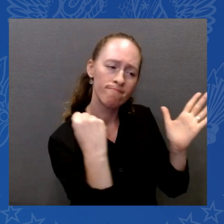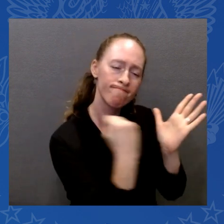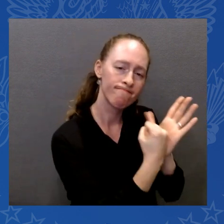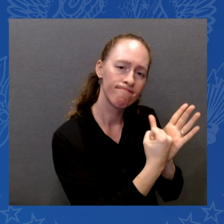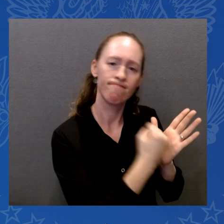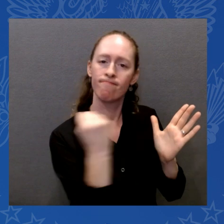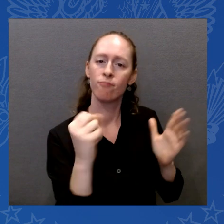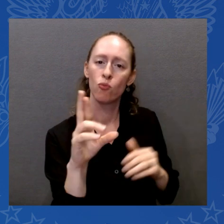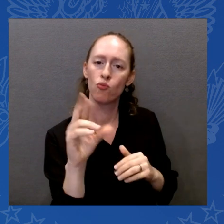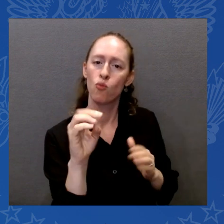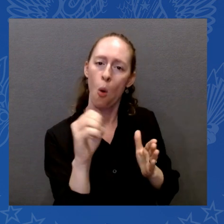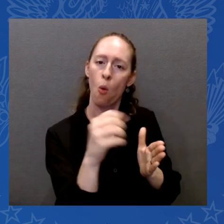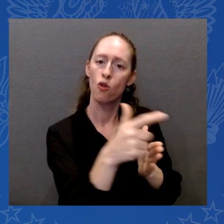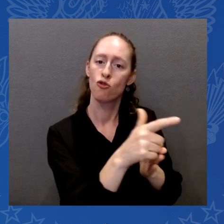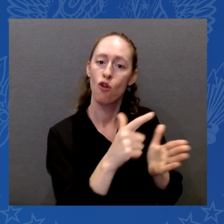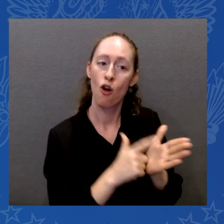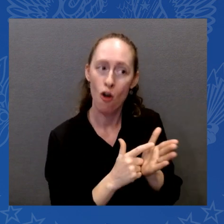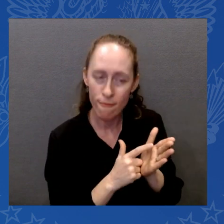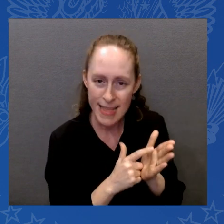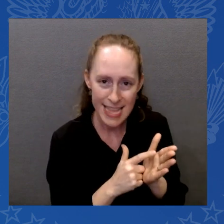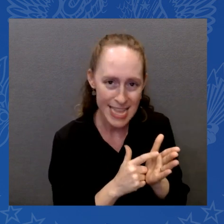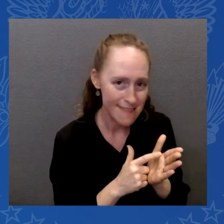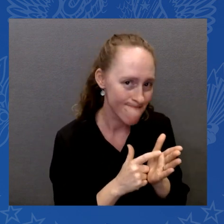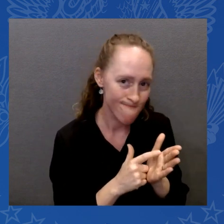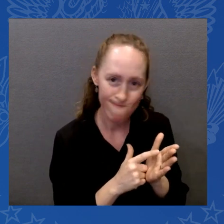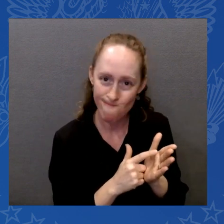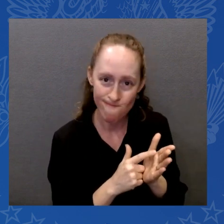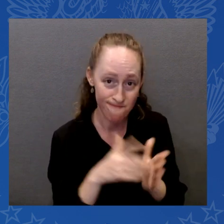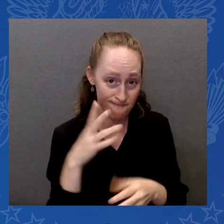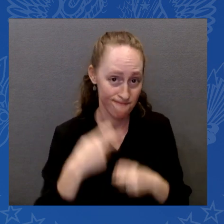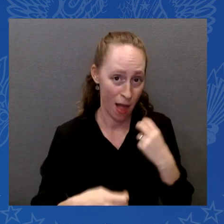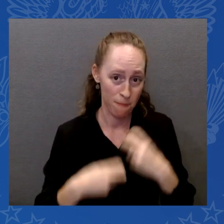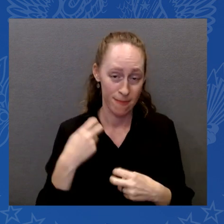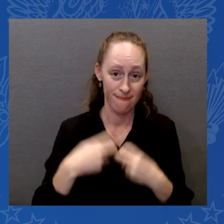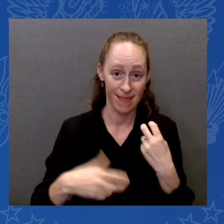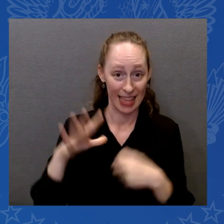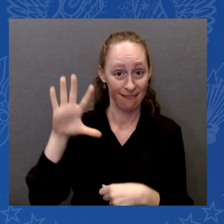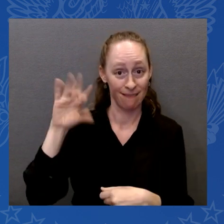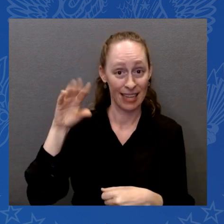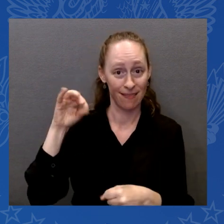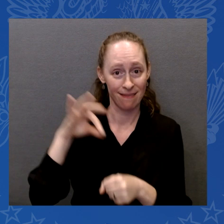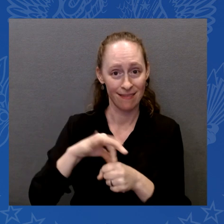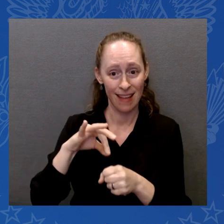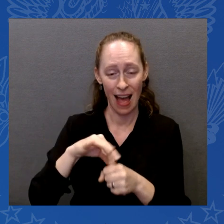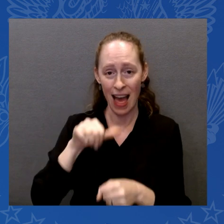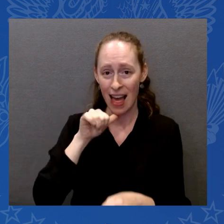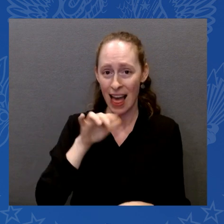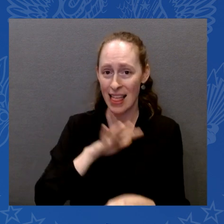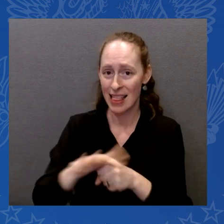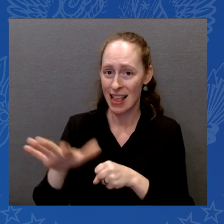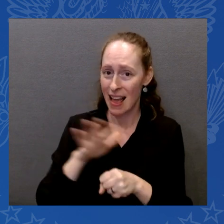So the only way it's going to happen is if the American people make it happen. And meanwhile, congressional Republicans